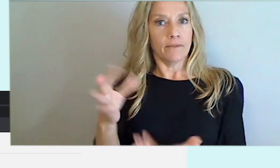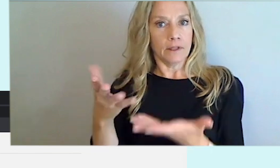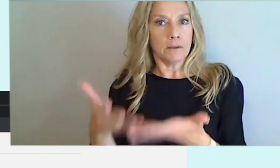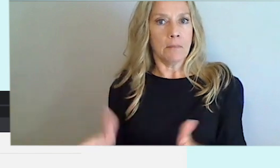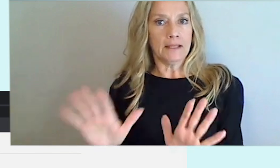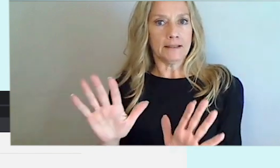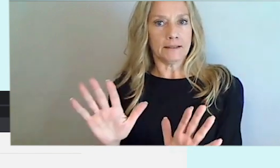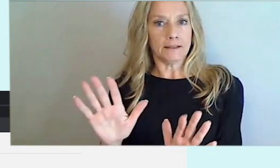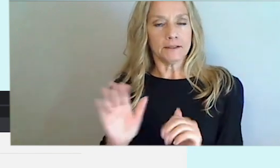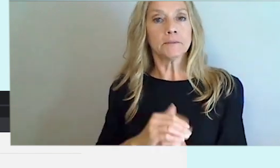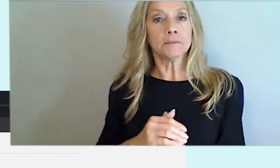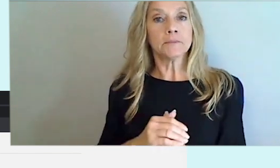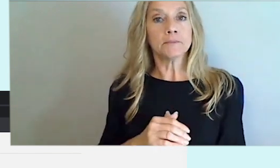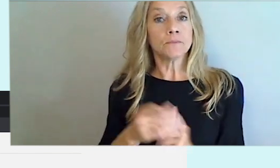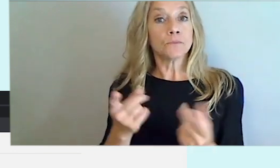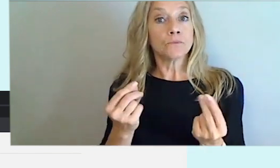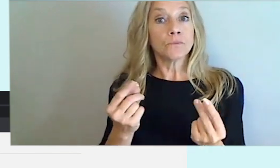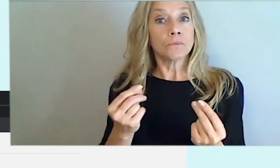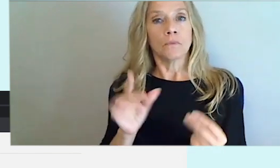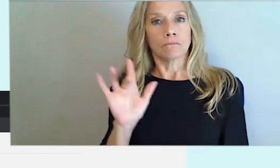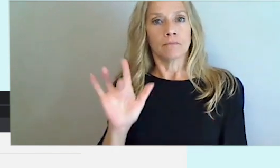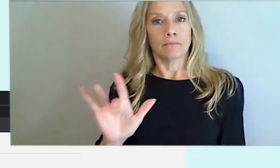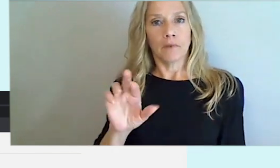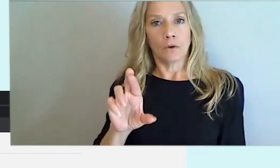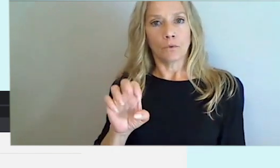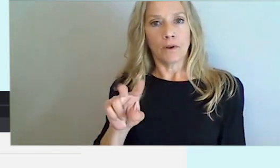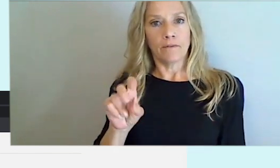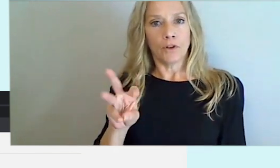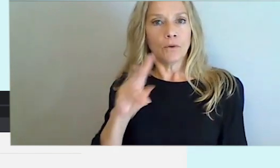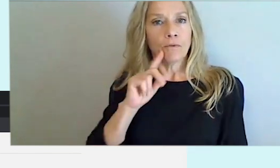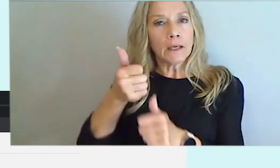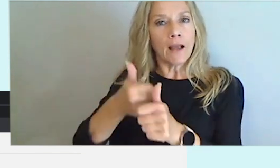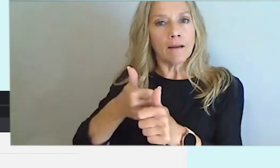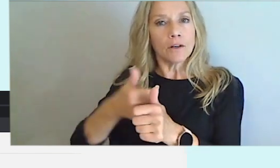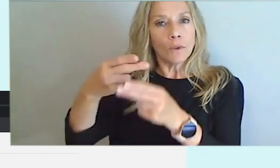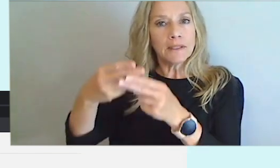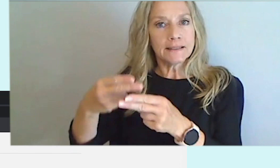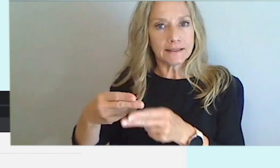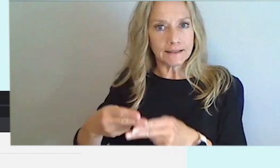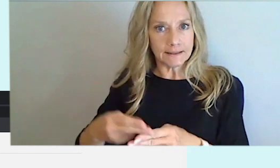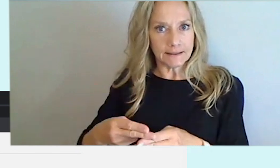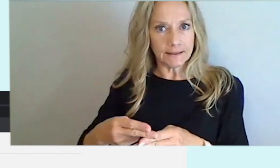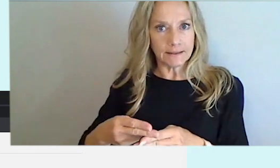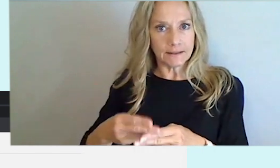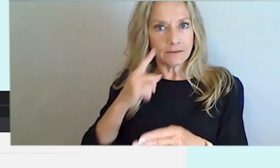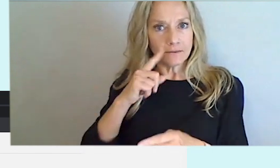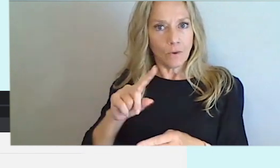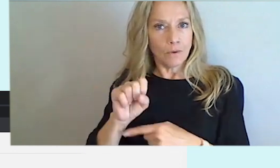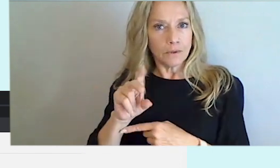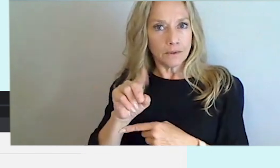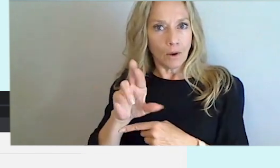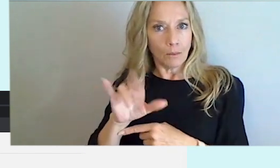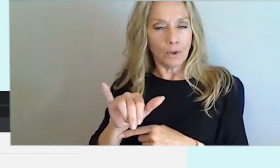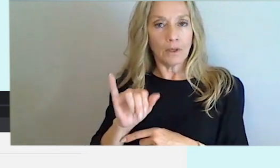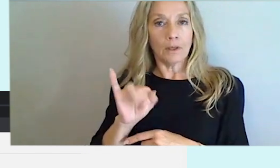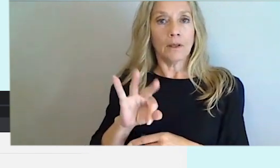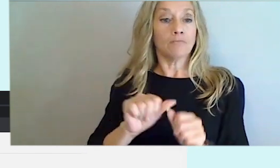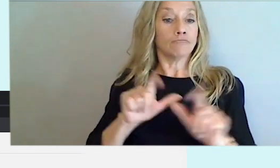then click review for everyone listed on the summary page make necessary changes and add additional information as needed.